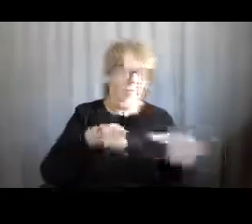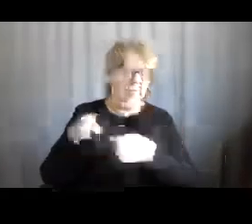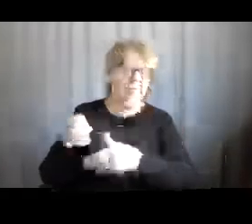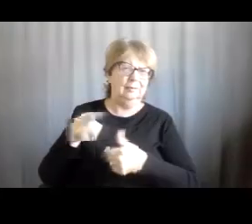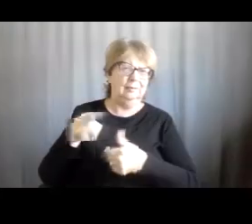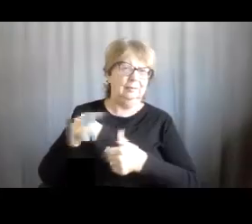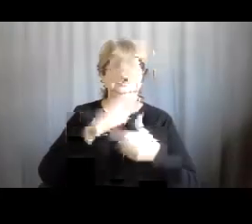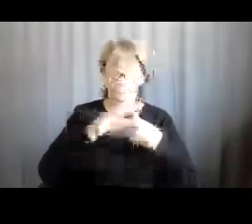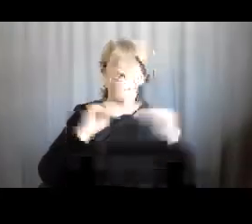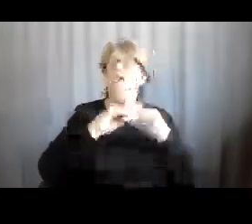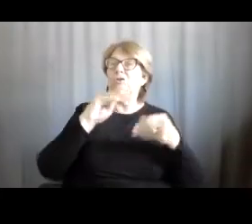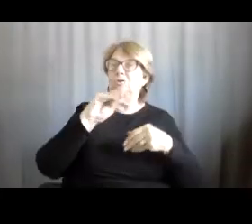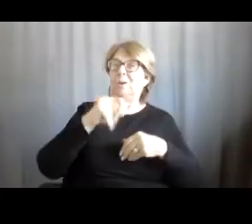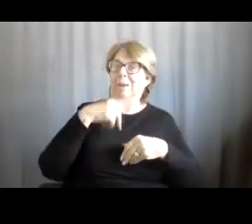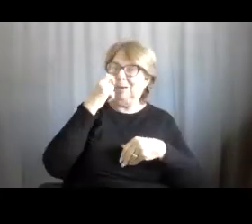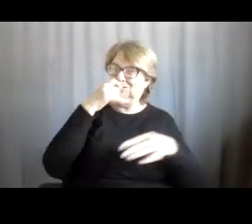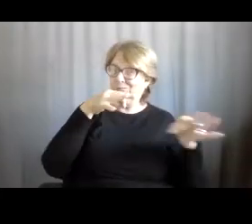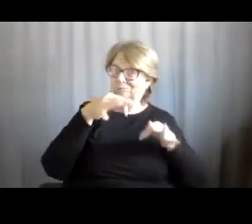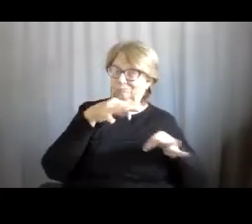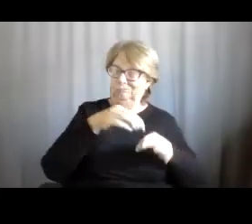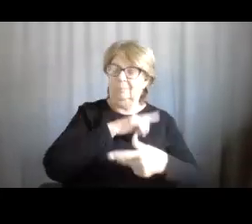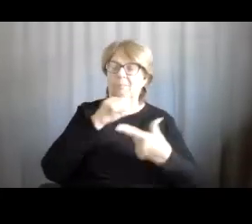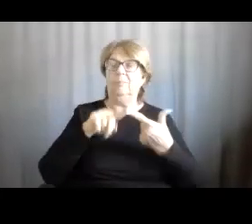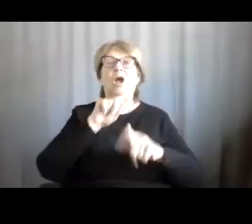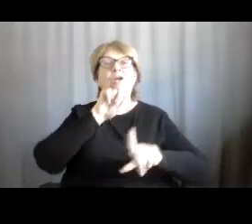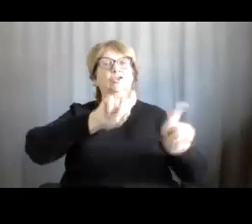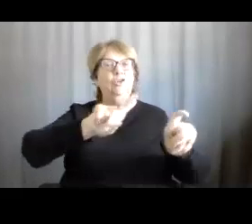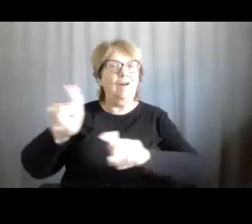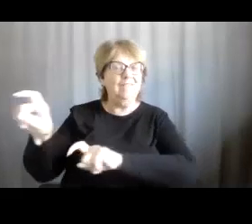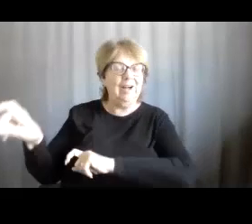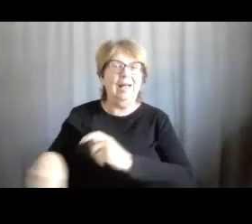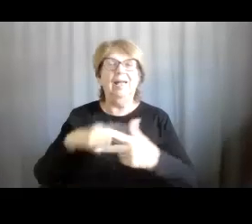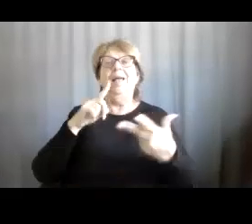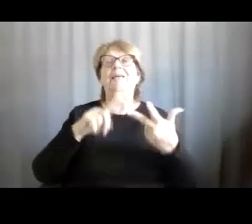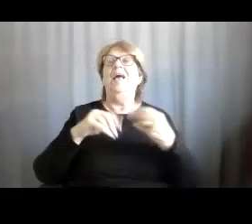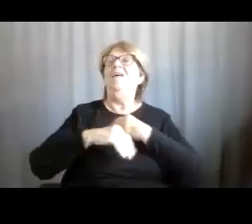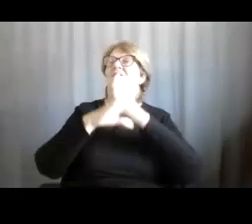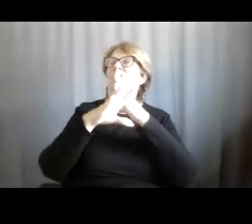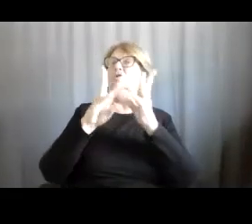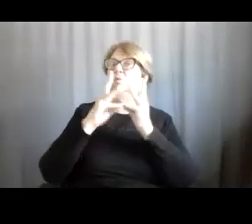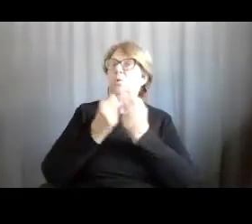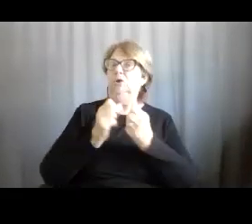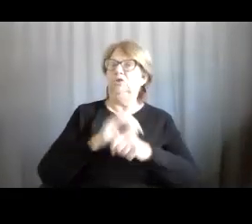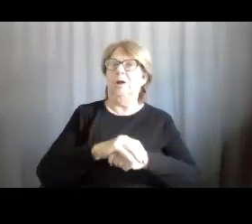which I just went over a survey and this work virtual workshop. [Roby Poche (DES)] The story map is intended